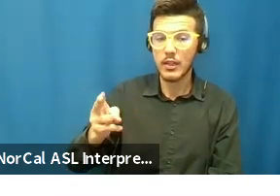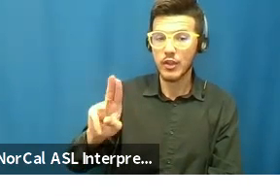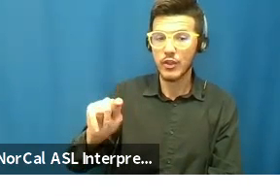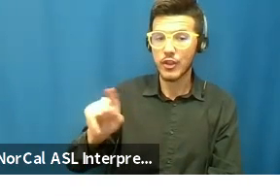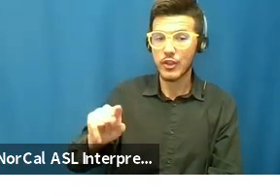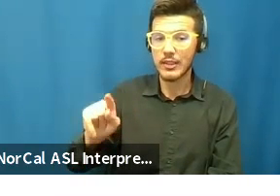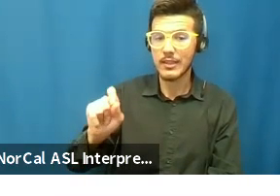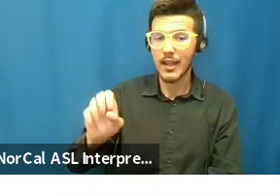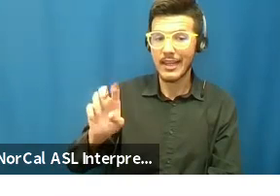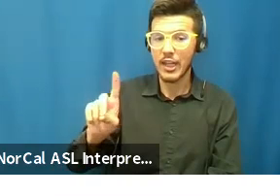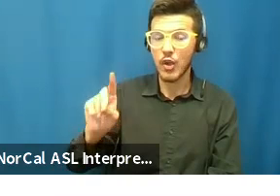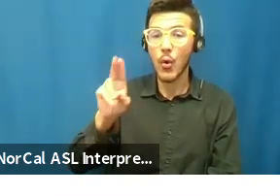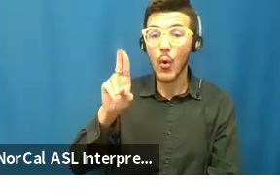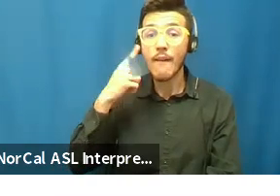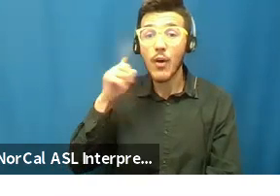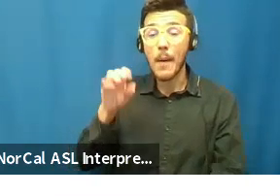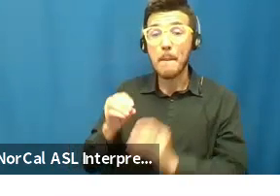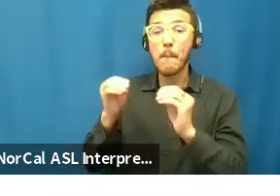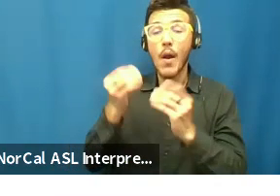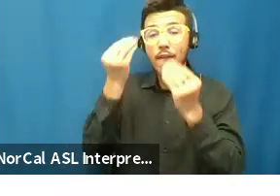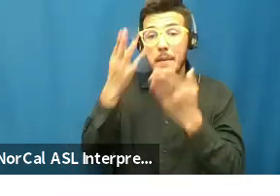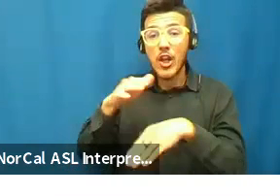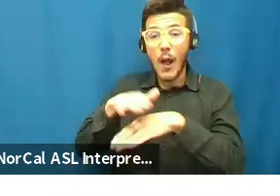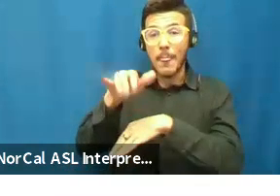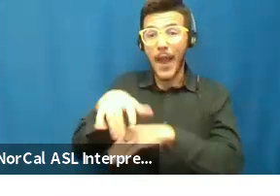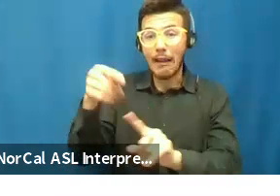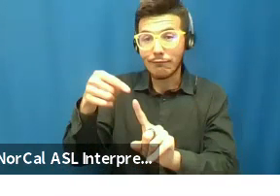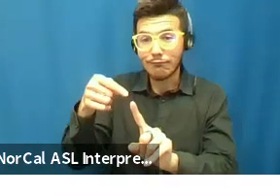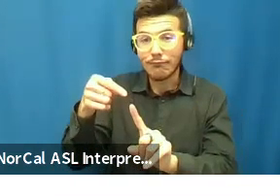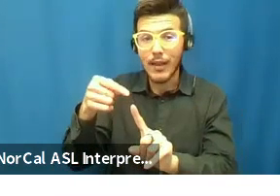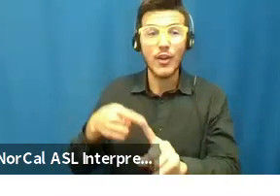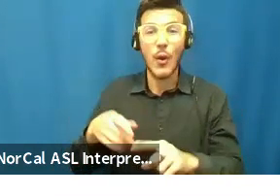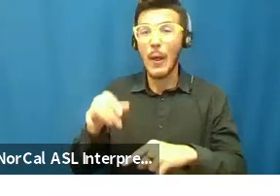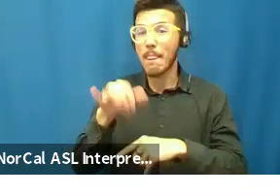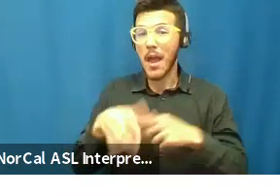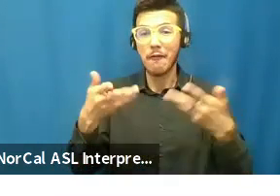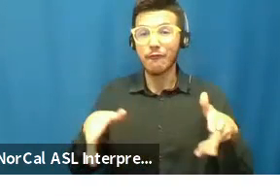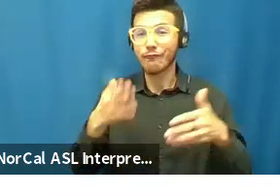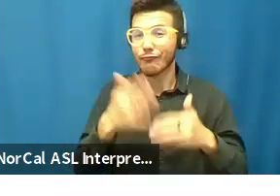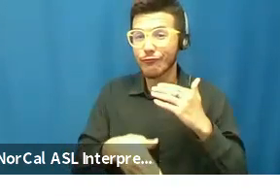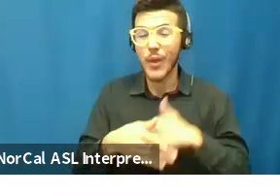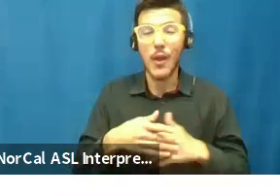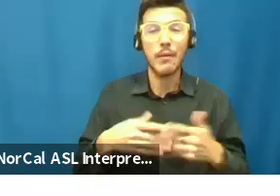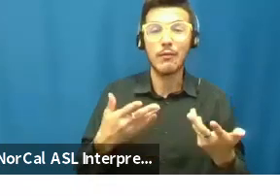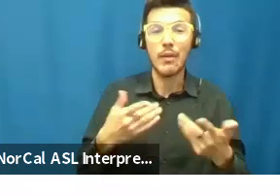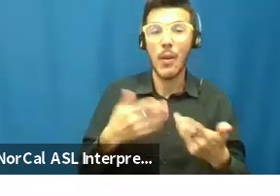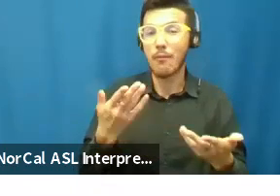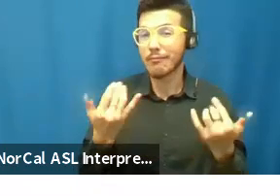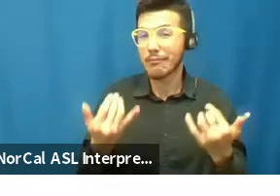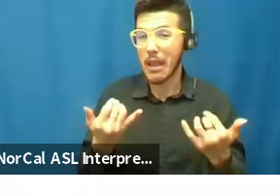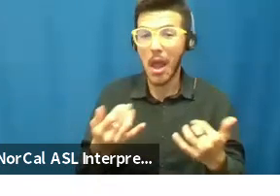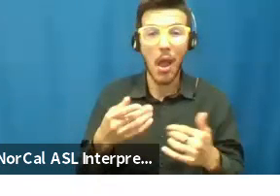concludes our talk and we look forward to talking with you and seeing what questions you have.